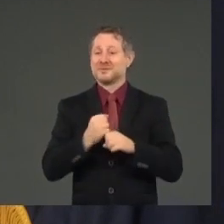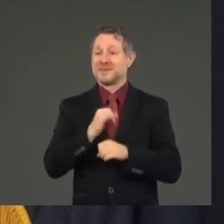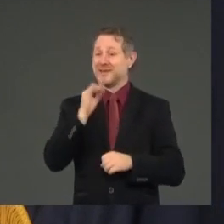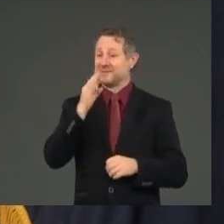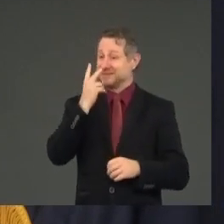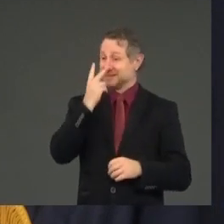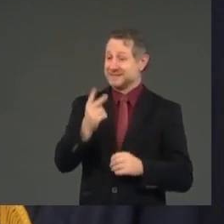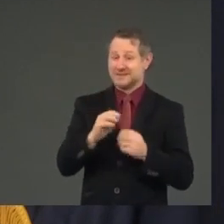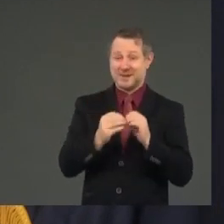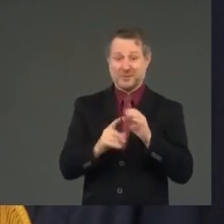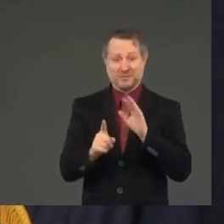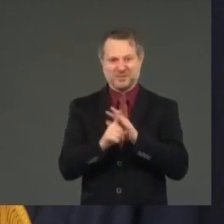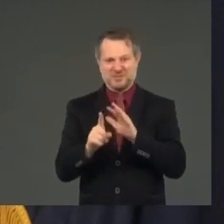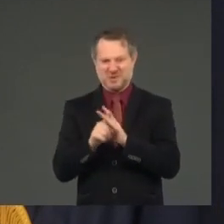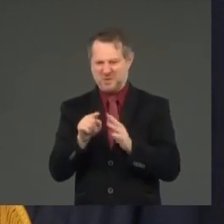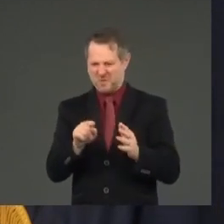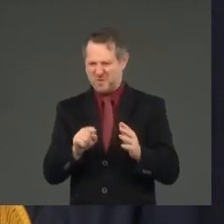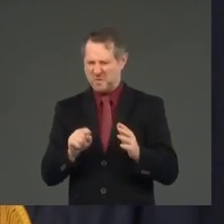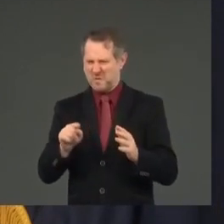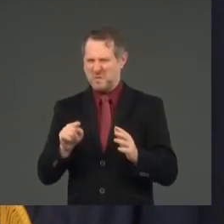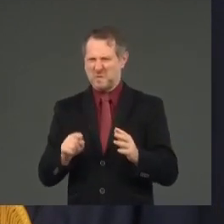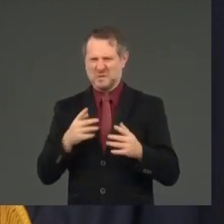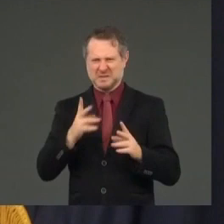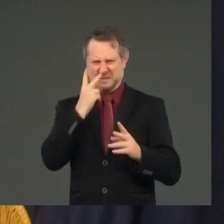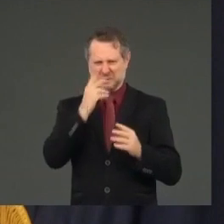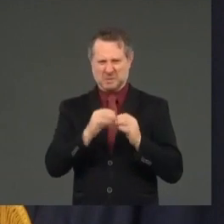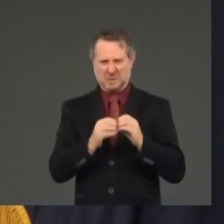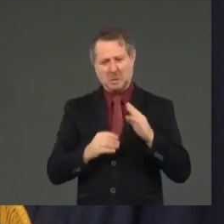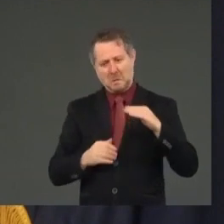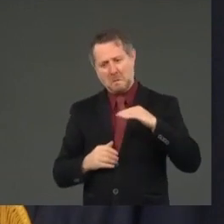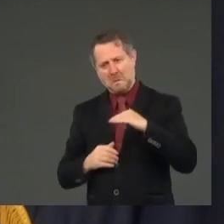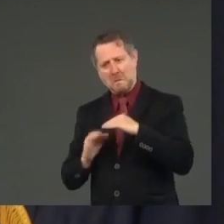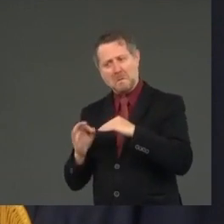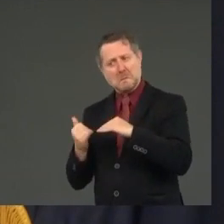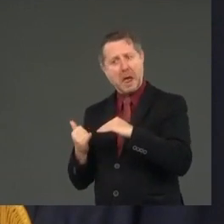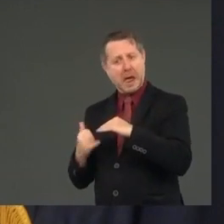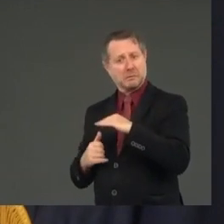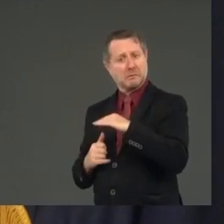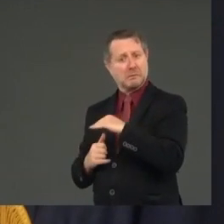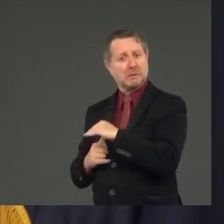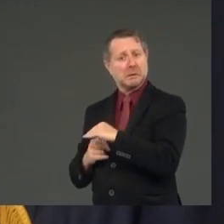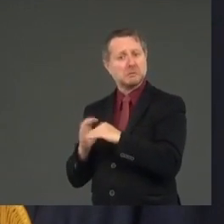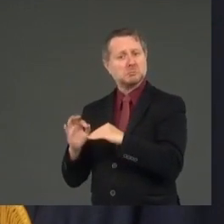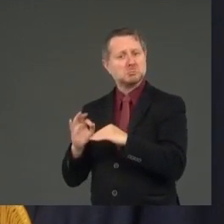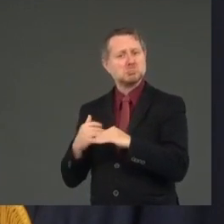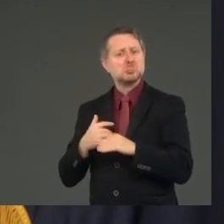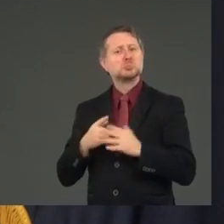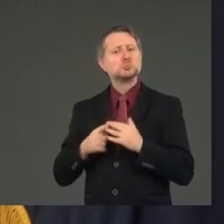SO WE WATCH THE ACTUAL NUMBERS. YOU CAN START TO SEE A PATTERN IN THE NUMBERS.